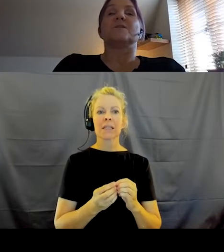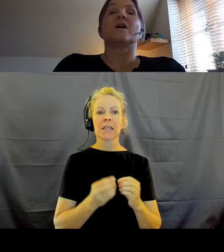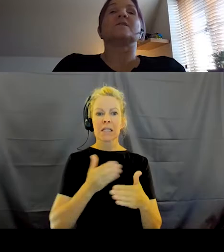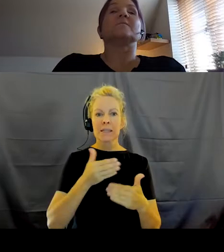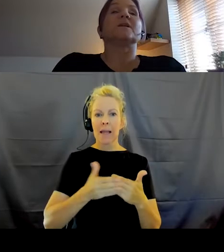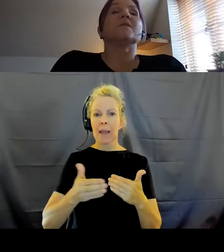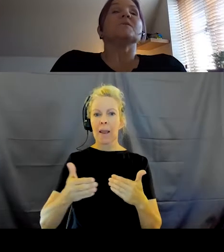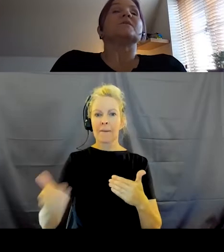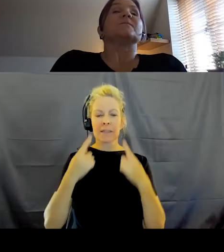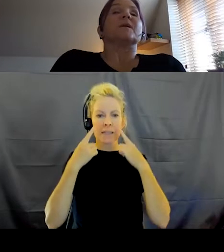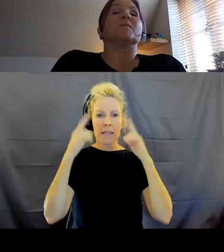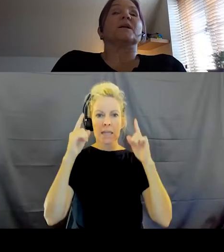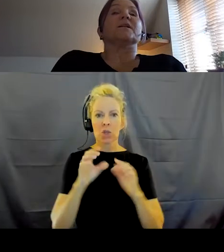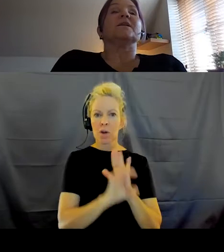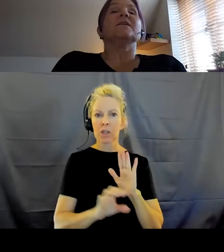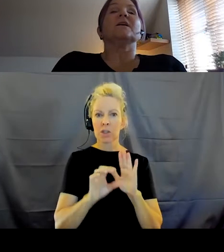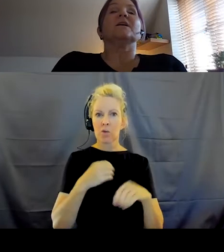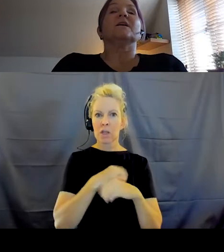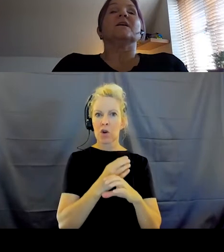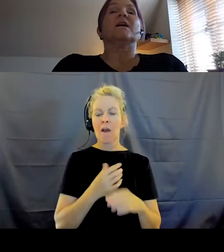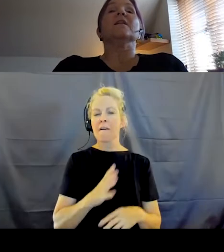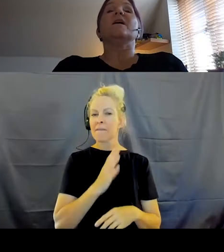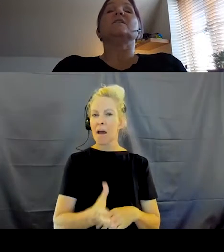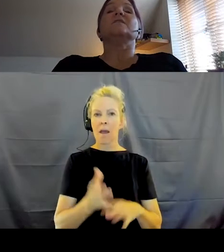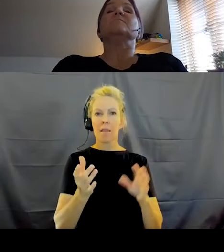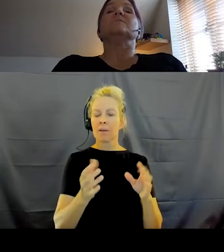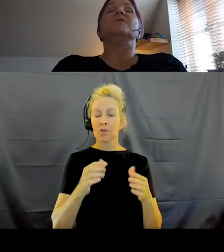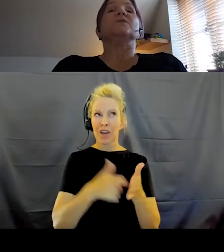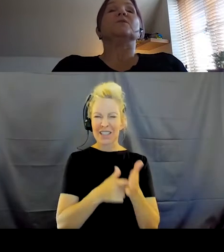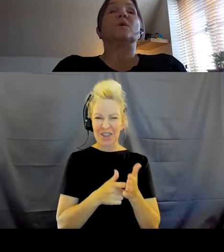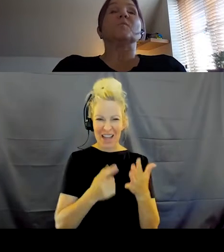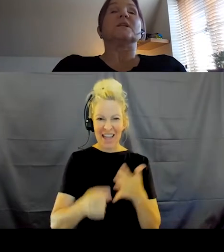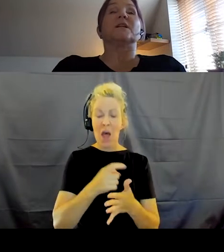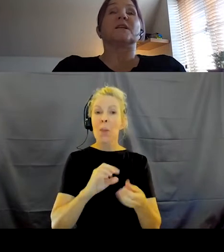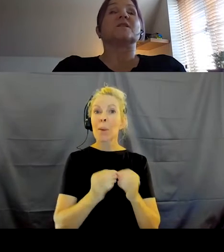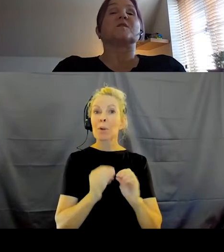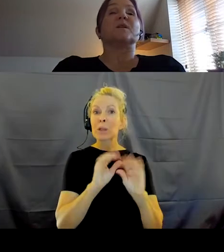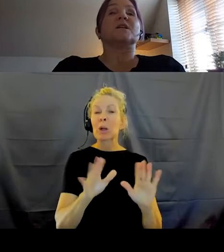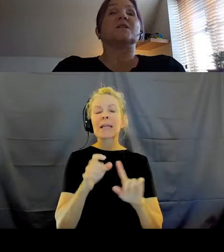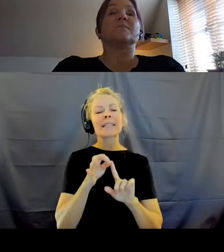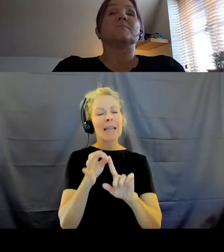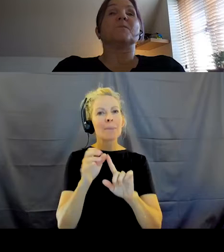is great. They are numbers, pretty clear. Unless you use one particular text to speech engine when